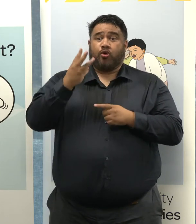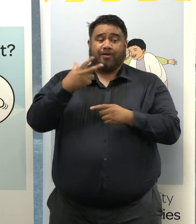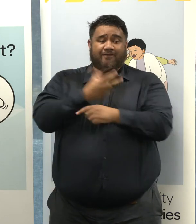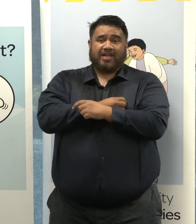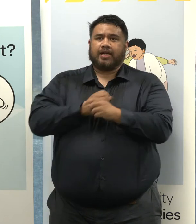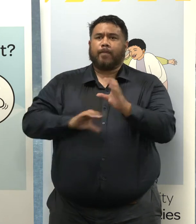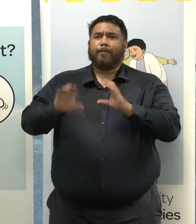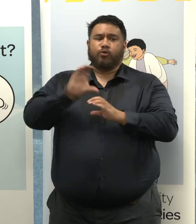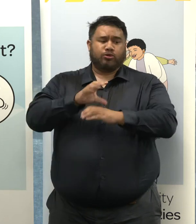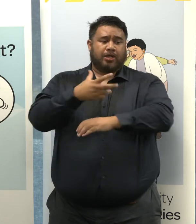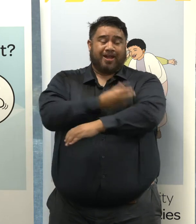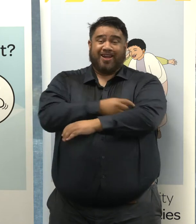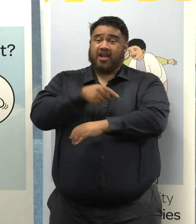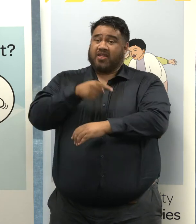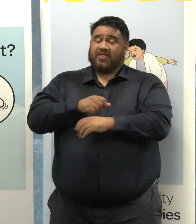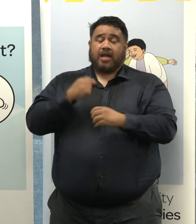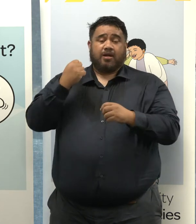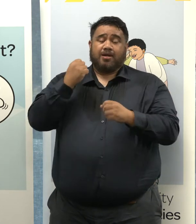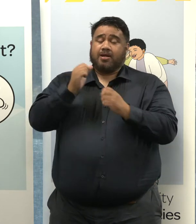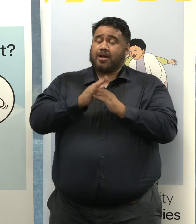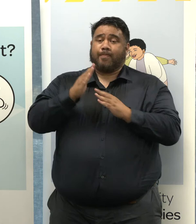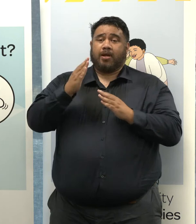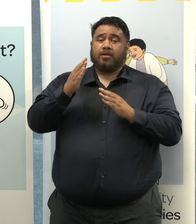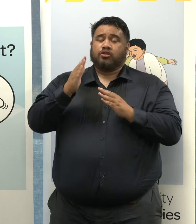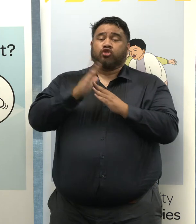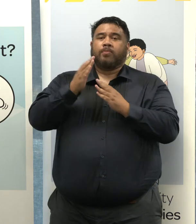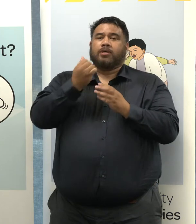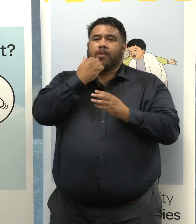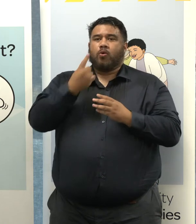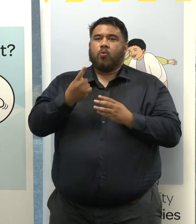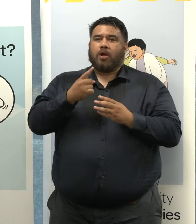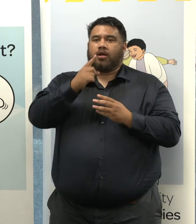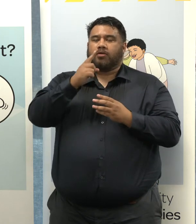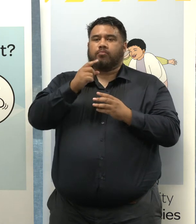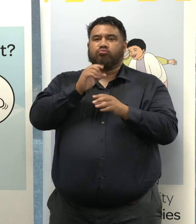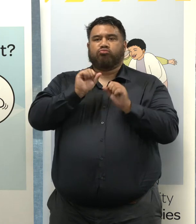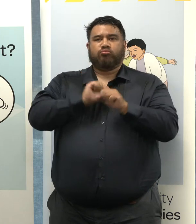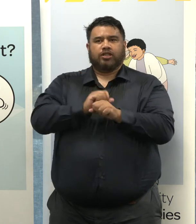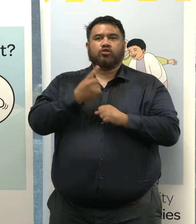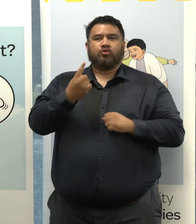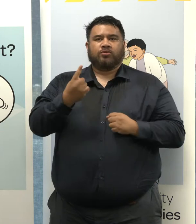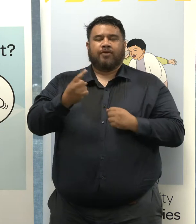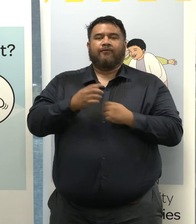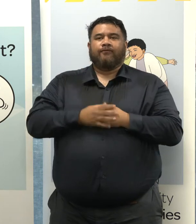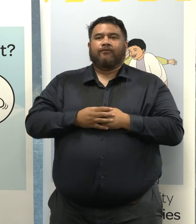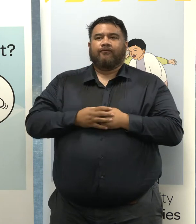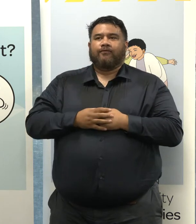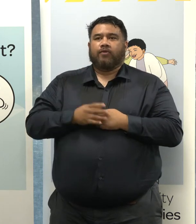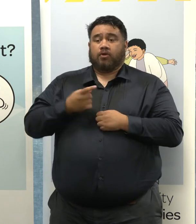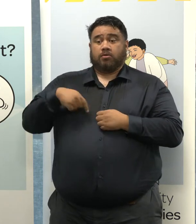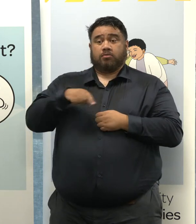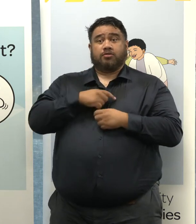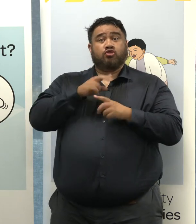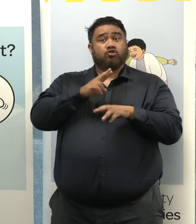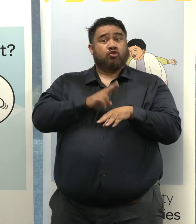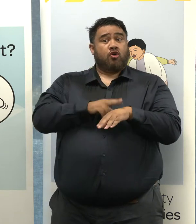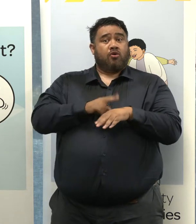The other thing we want to remind everyone of is, being boosted, fully vaccinated and